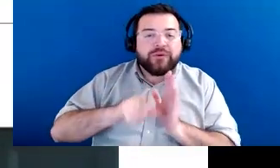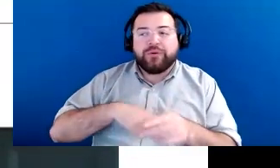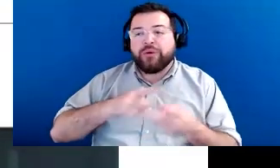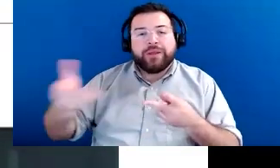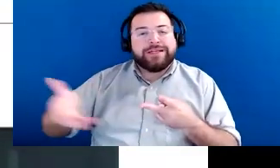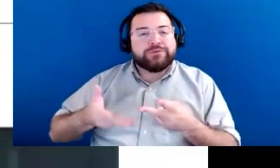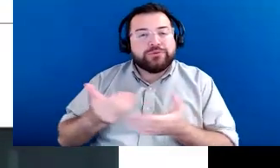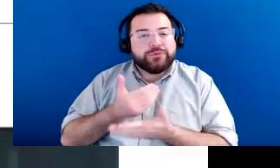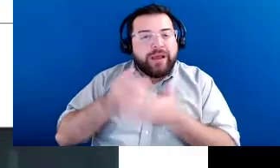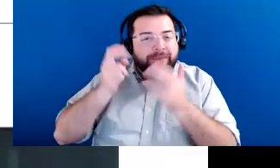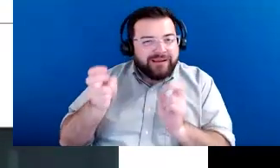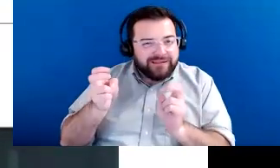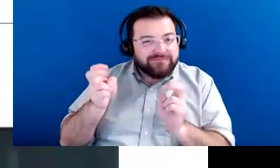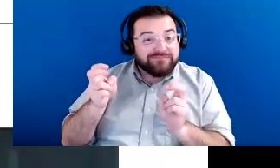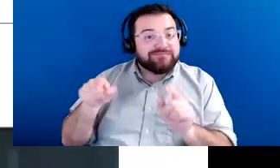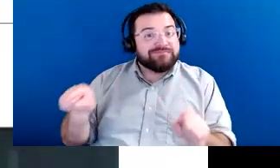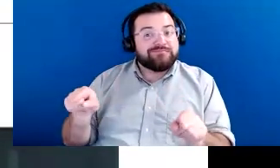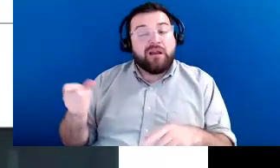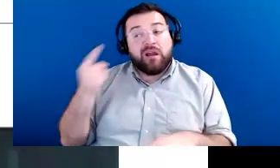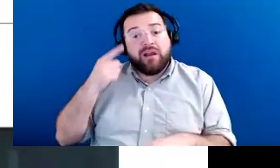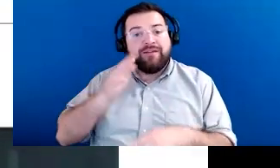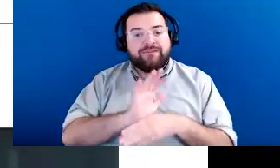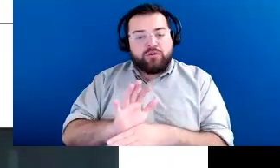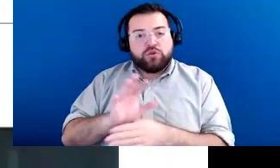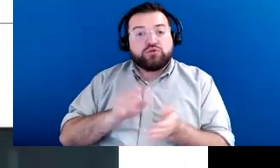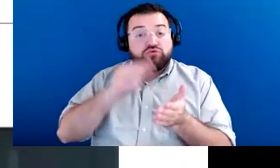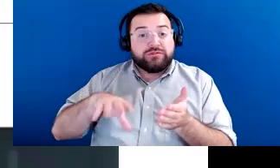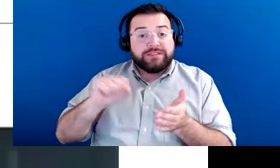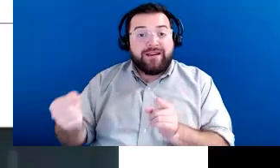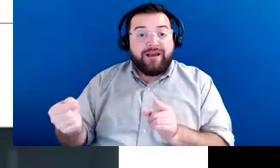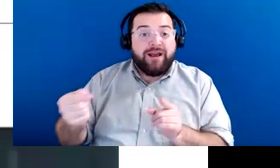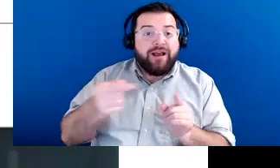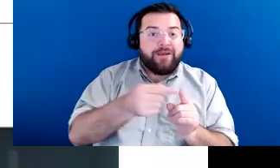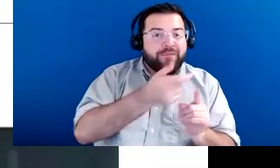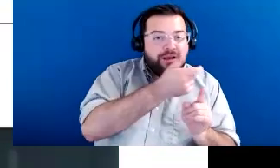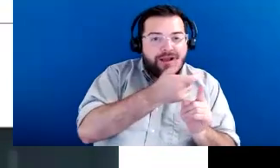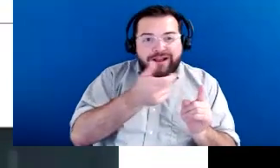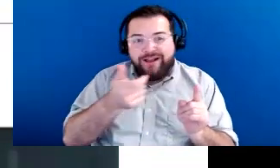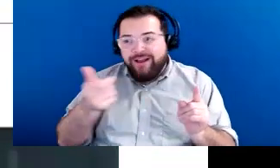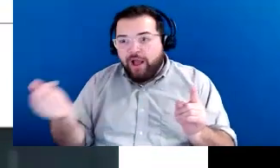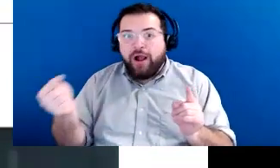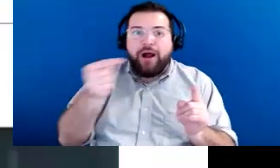Because in these videos, students are able to rewatch and respond to questions in an unlimited amount of time.